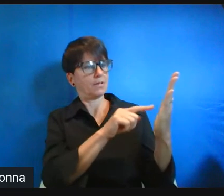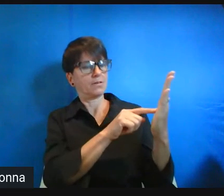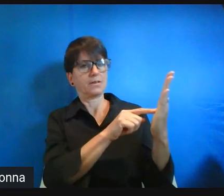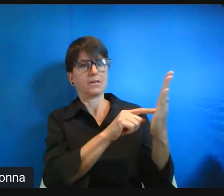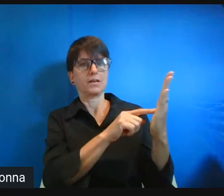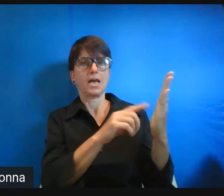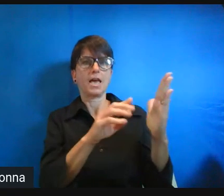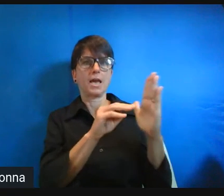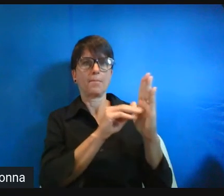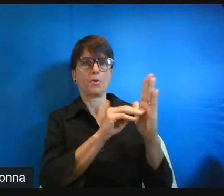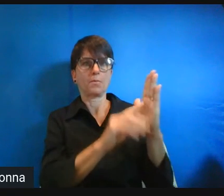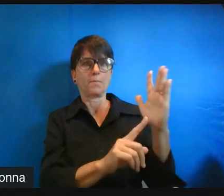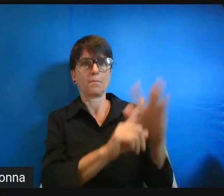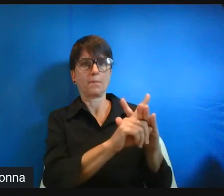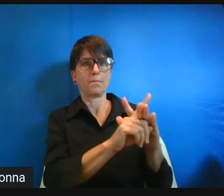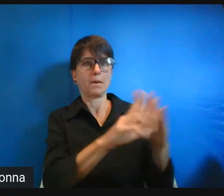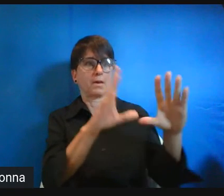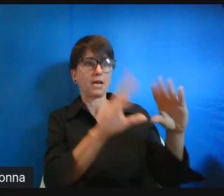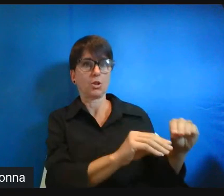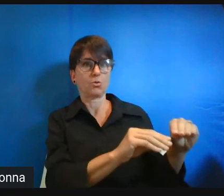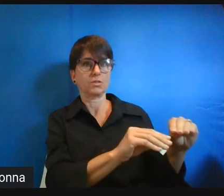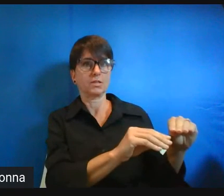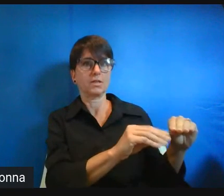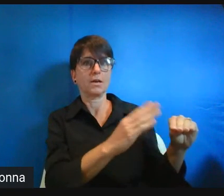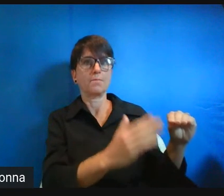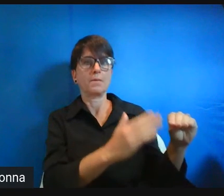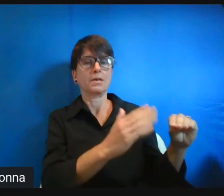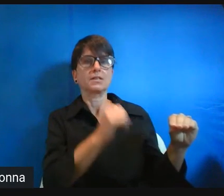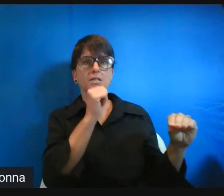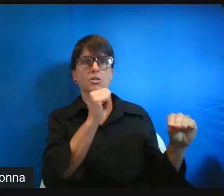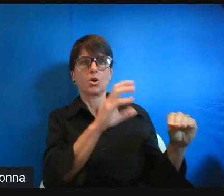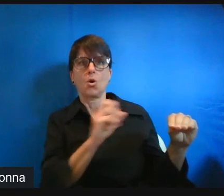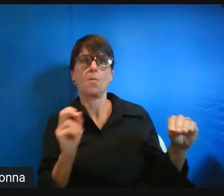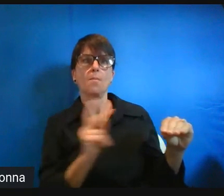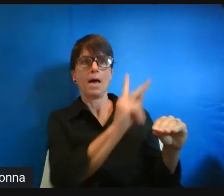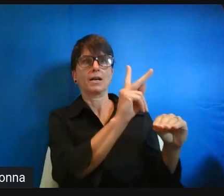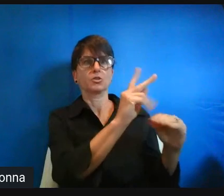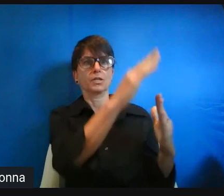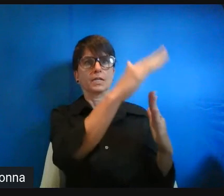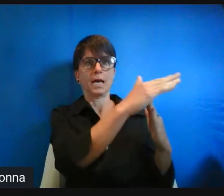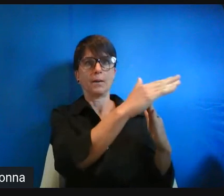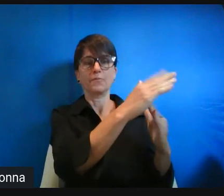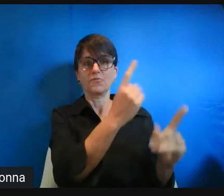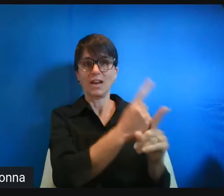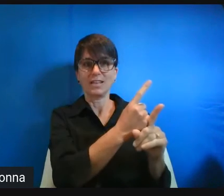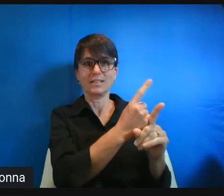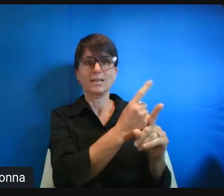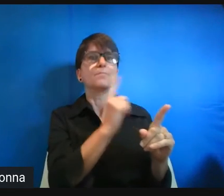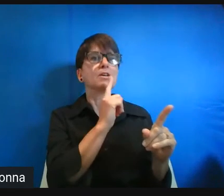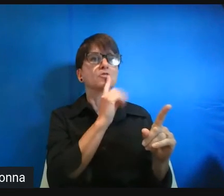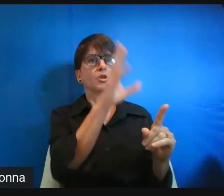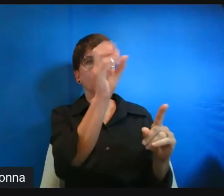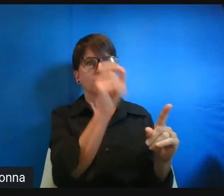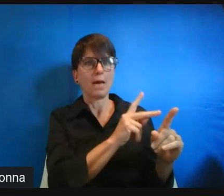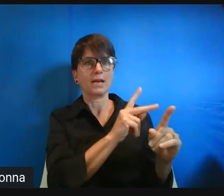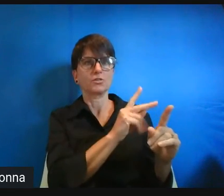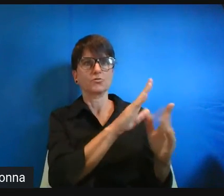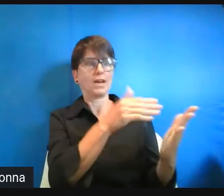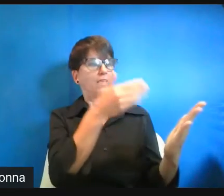and I close that, making sure that doesn't take me back to the top of the page or something, make sure it comes right back to where I was on the page?